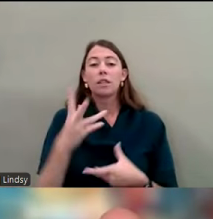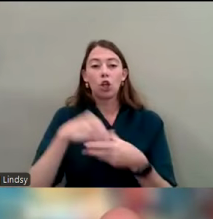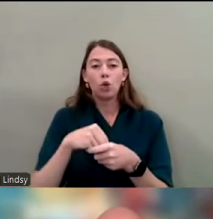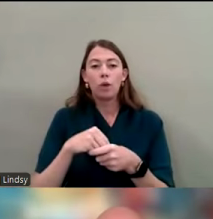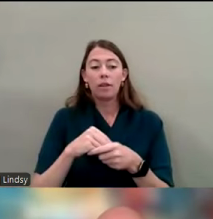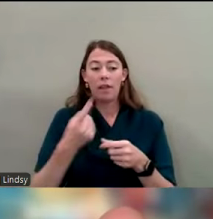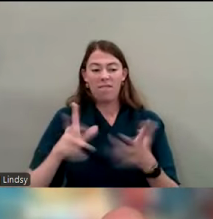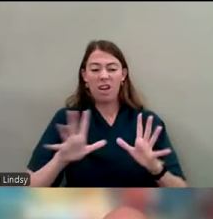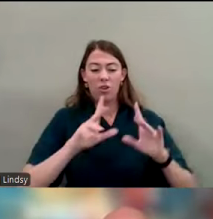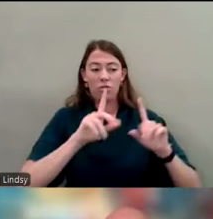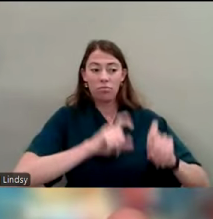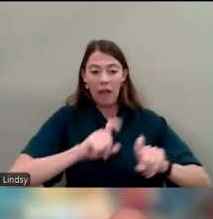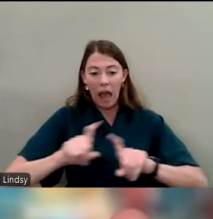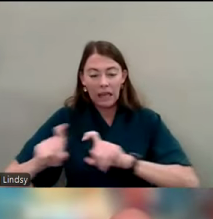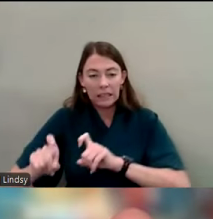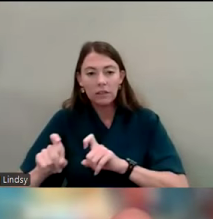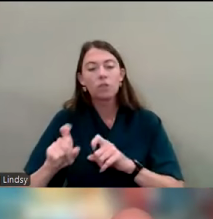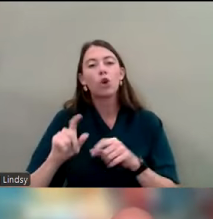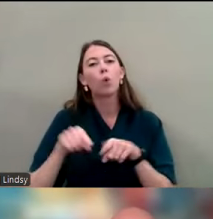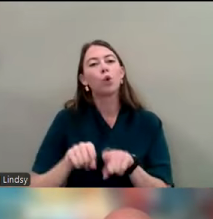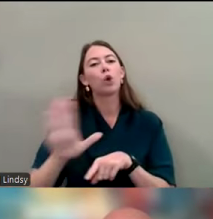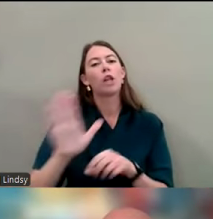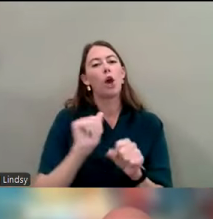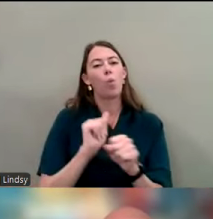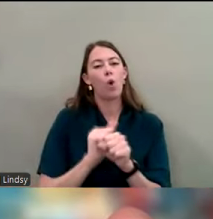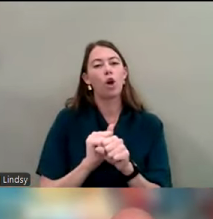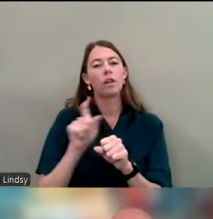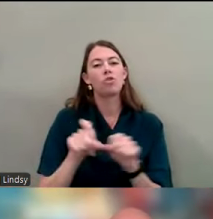when they are doing their work, they should be integrating screen readers into that. They